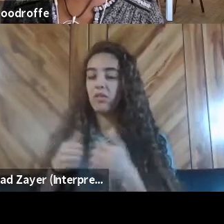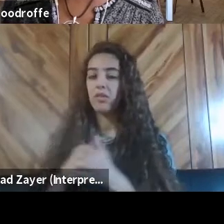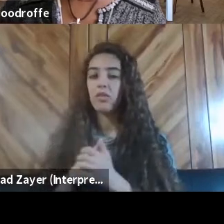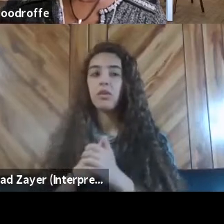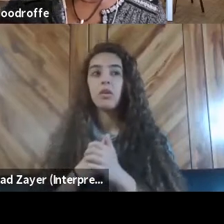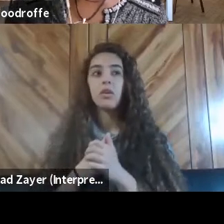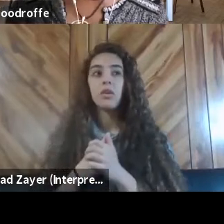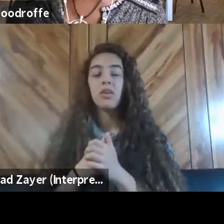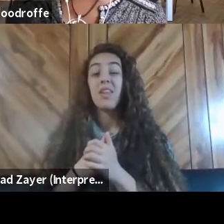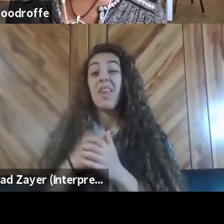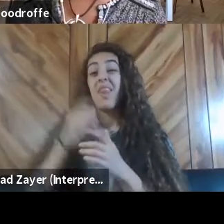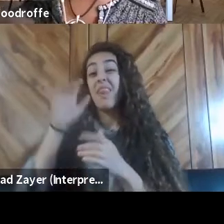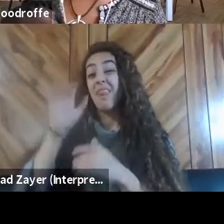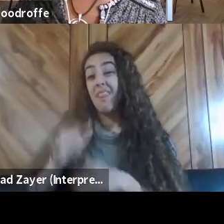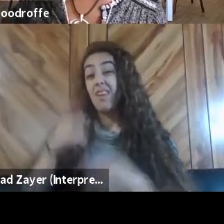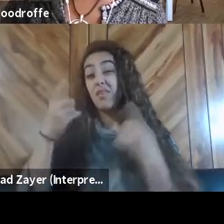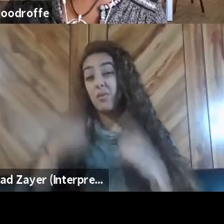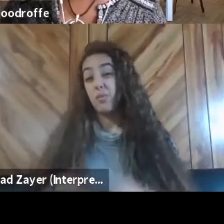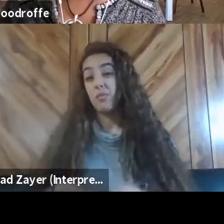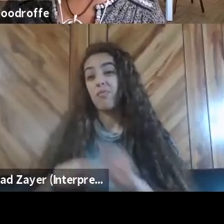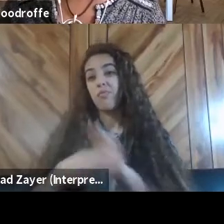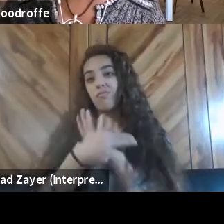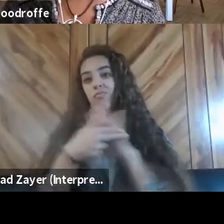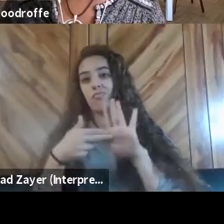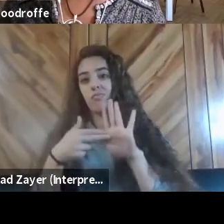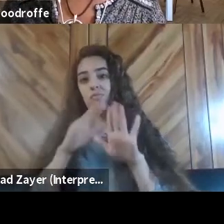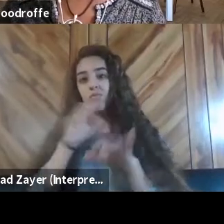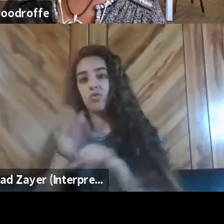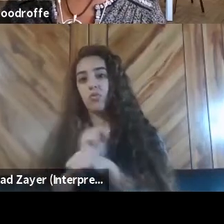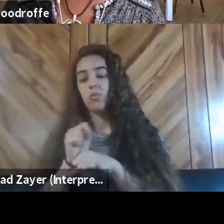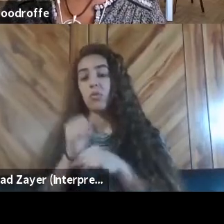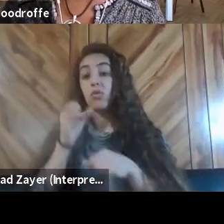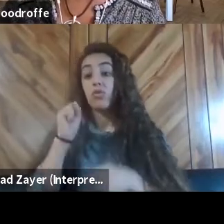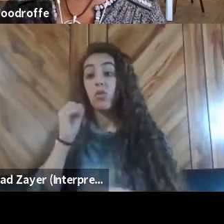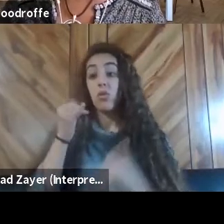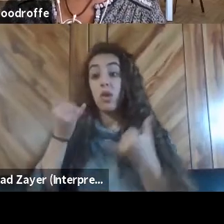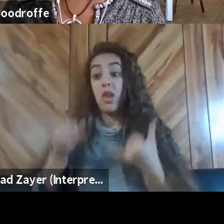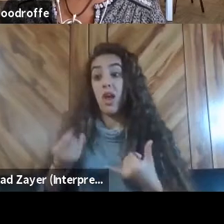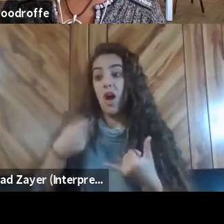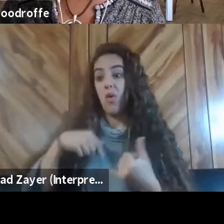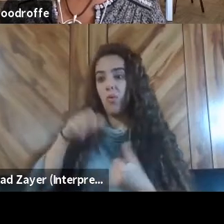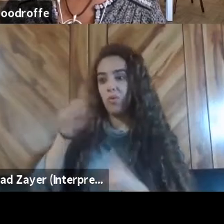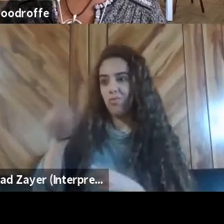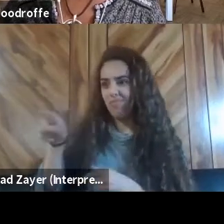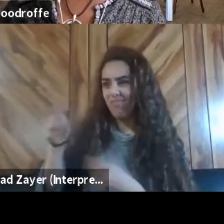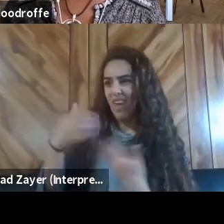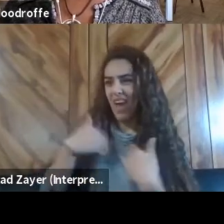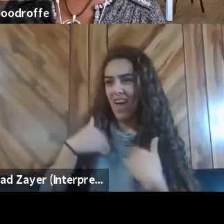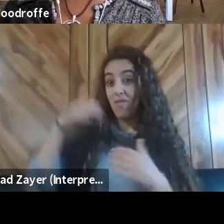diagnosis. So now we're looking at an adult who has to redefine